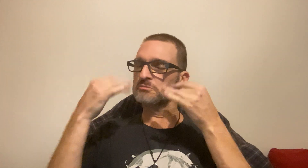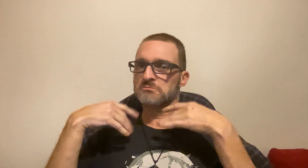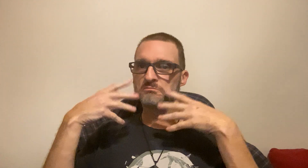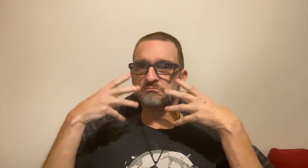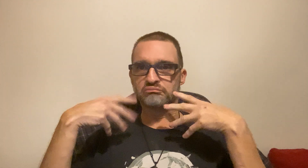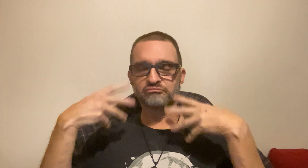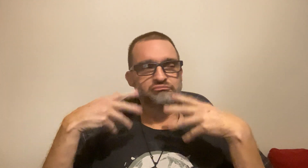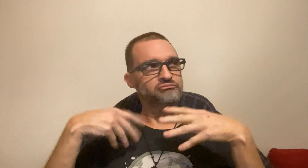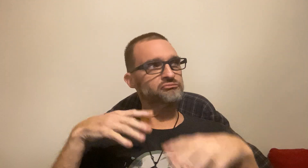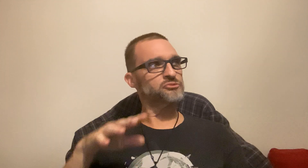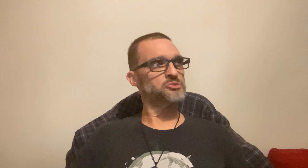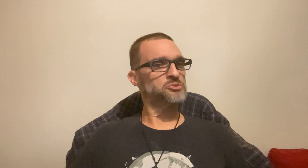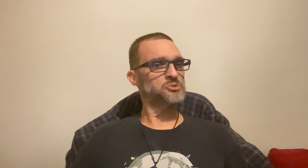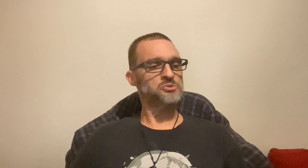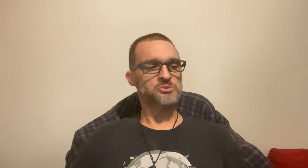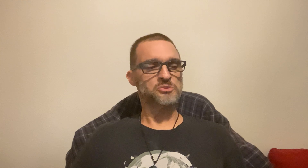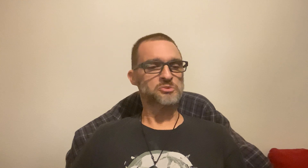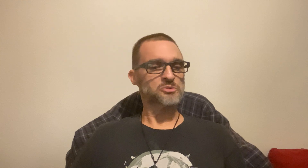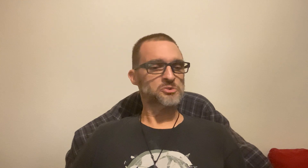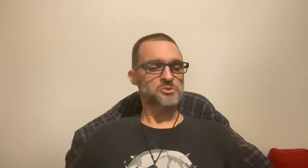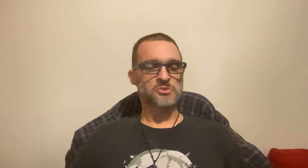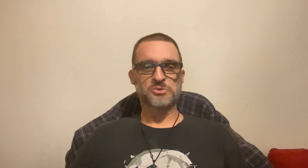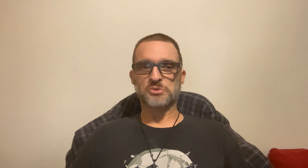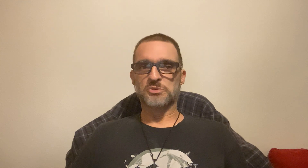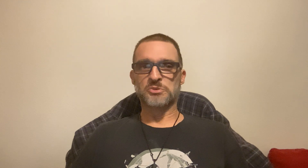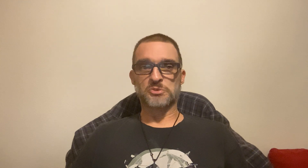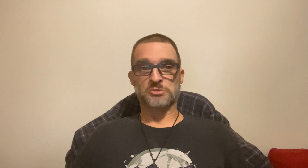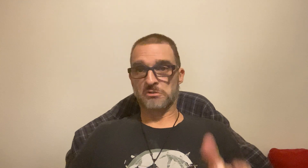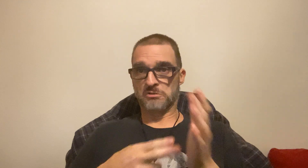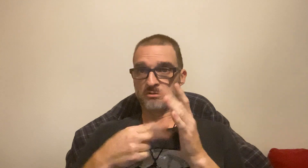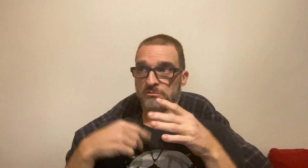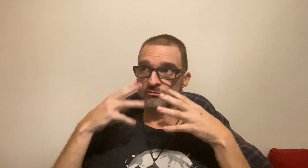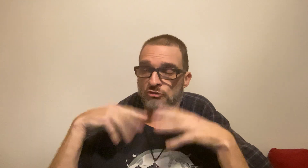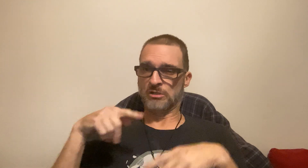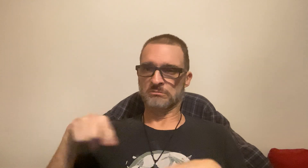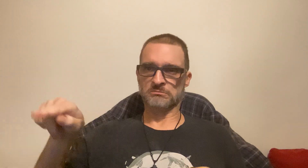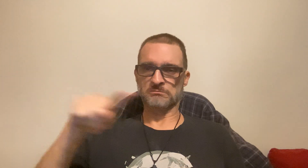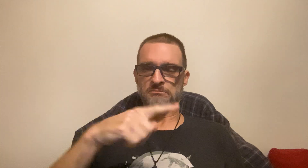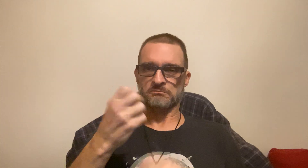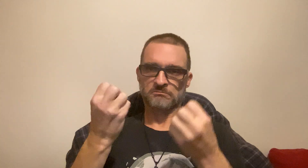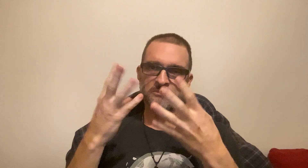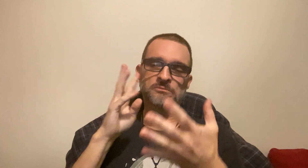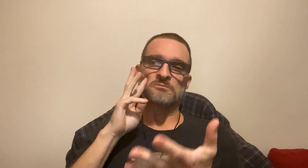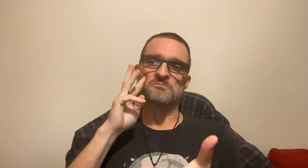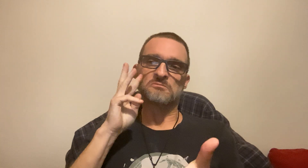sitting on toilet and thinking until I had burst into tears. *ooh* Honestly, when I was in tears.